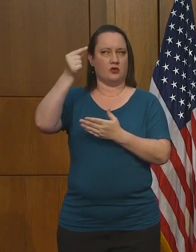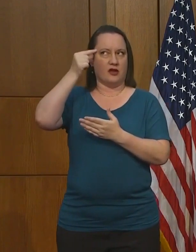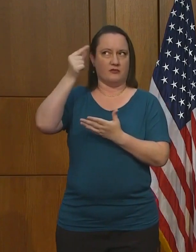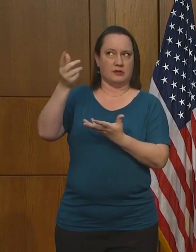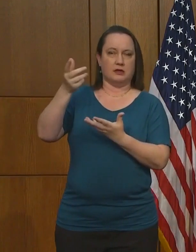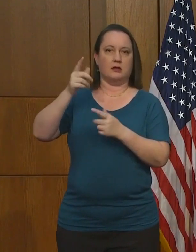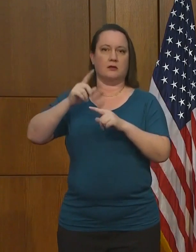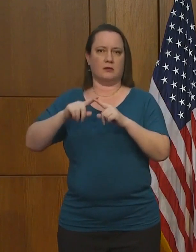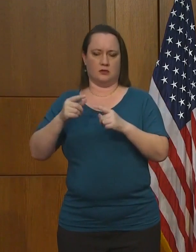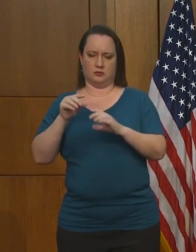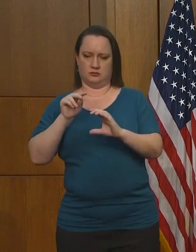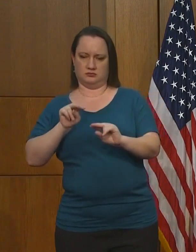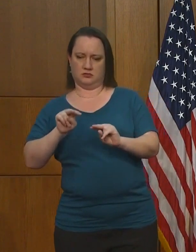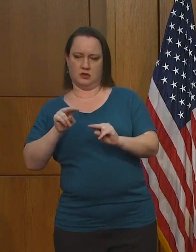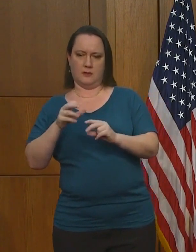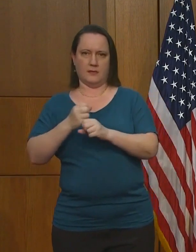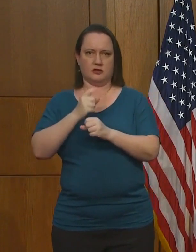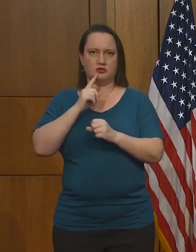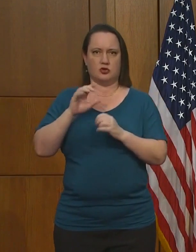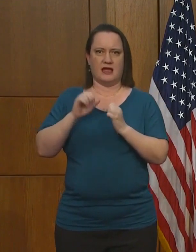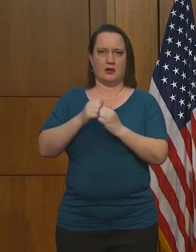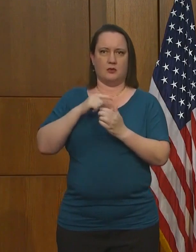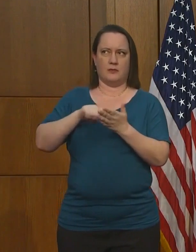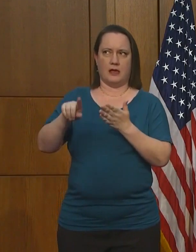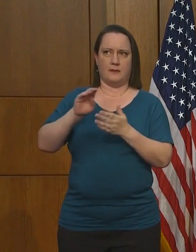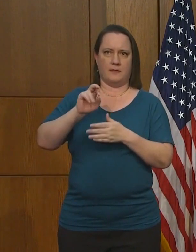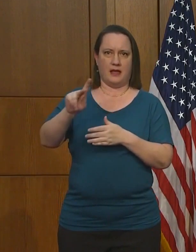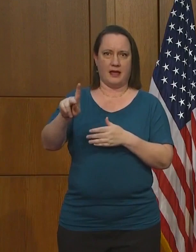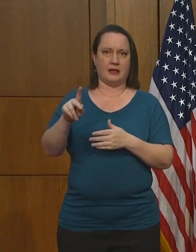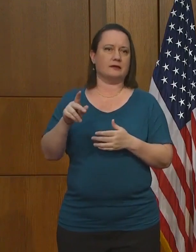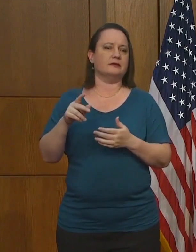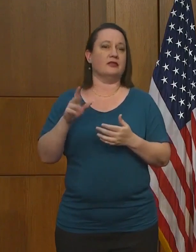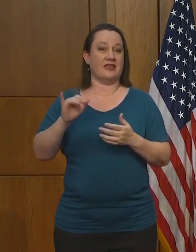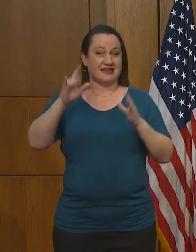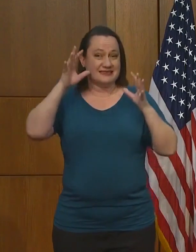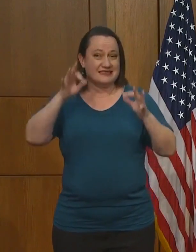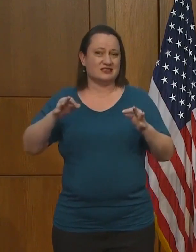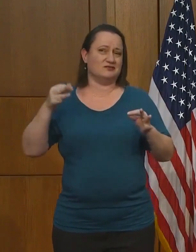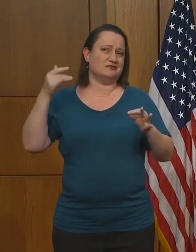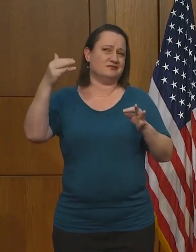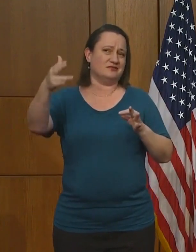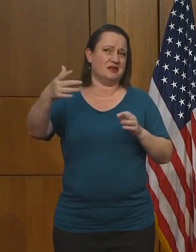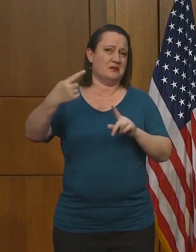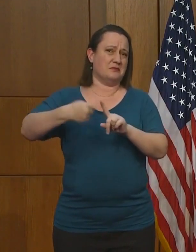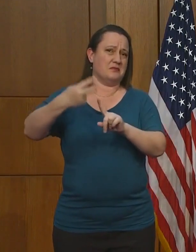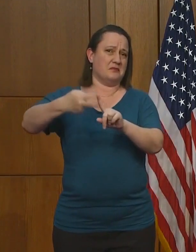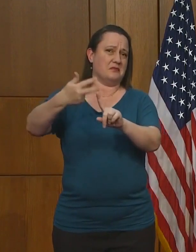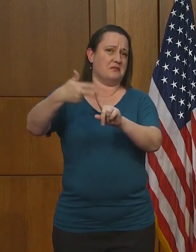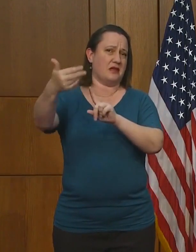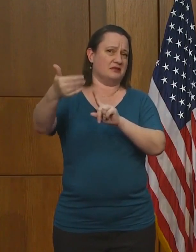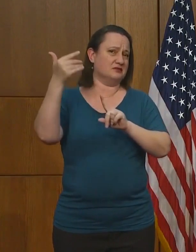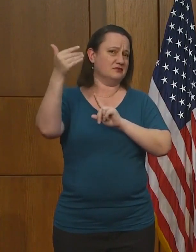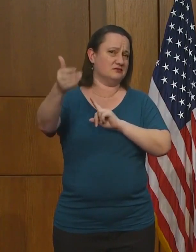MONEY CURRENTLY FROM THE FEDERAL GOVERNMENT- ABOUT WE'RE LOOKING AT HOW WE'RE GOING TO PAY THAT BACK AND WE'RE NOT TO